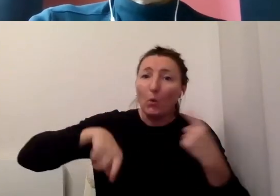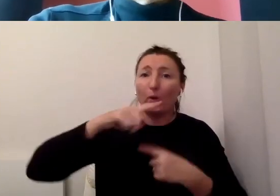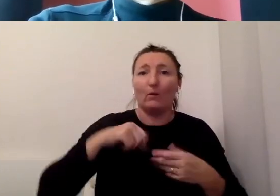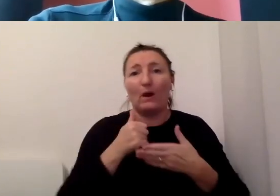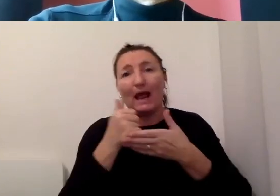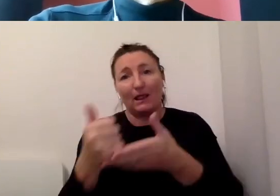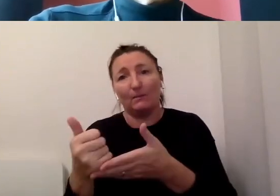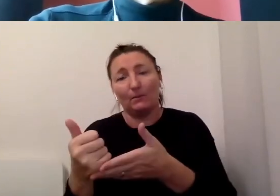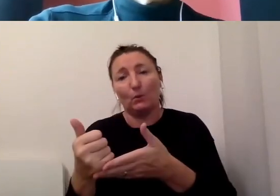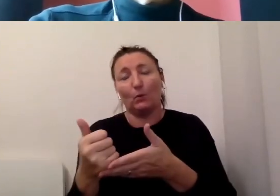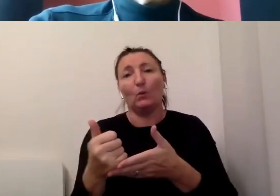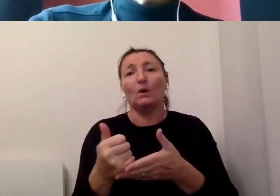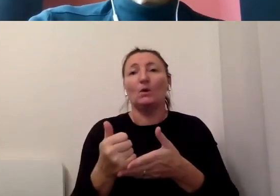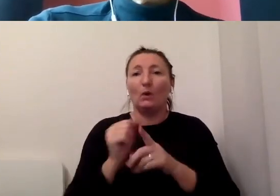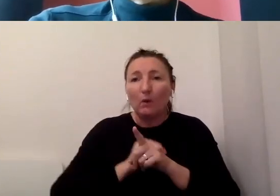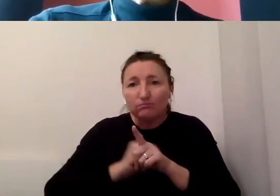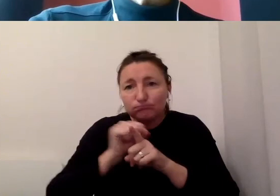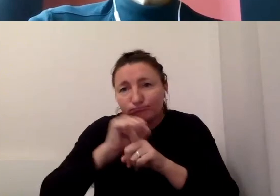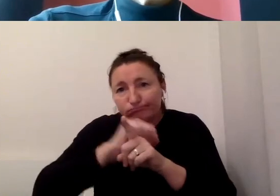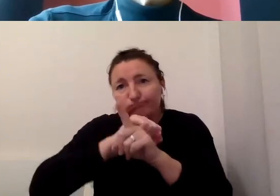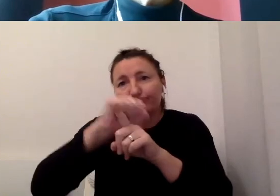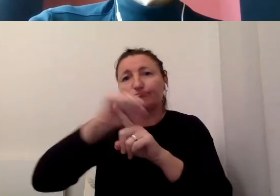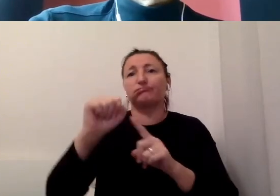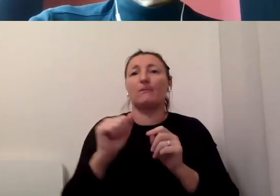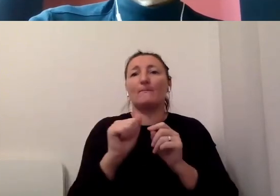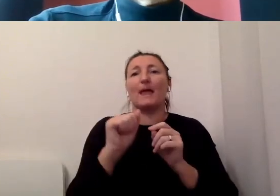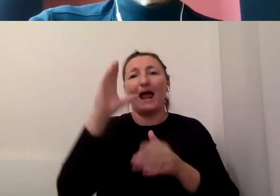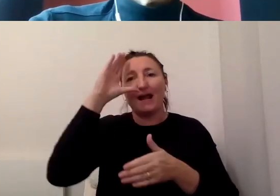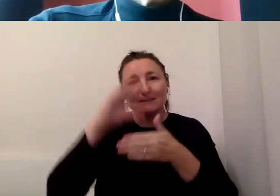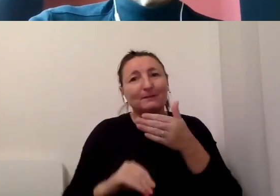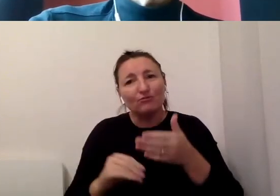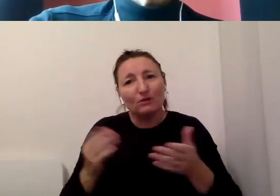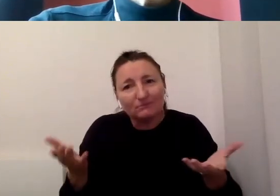and like Joy said right at the beginning if you've got access needs, we will help meet those,